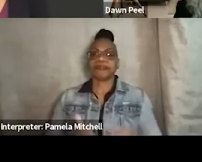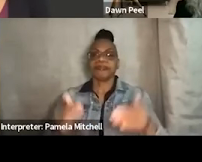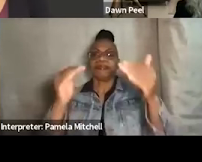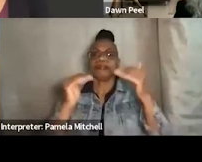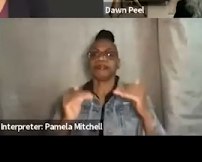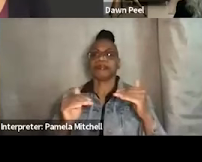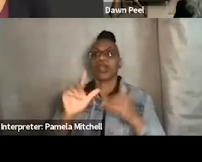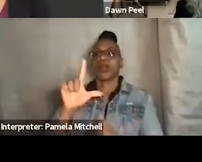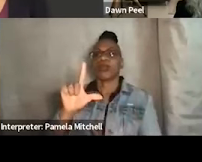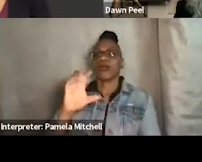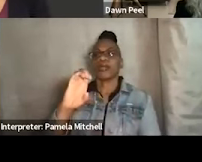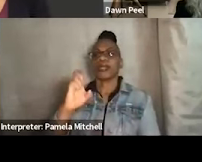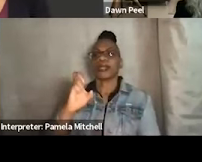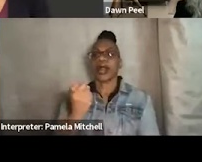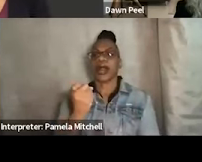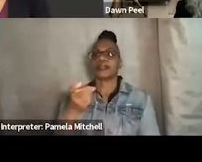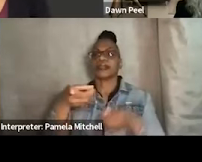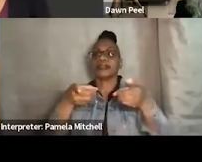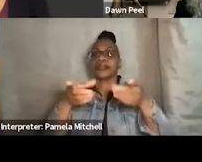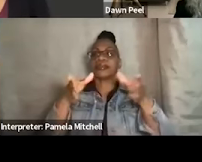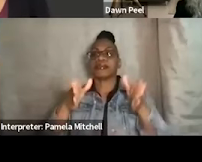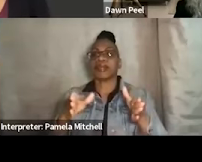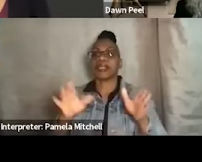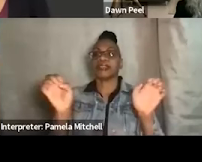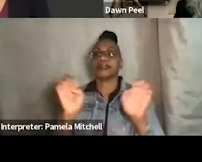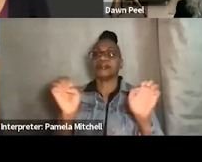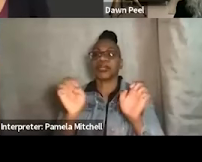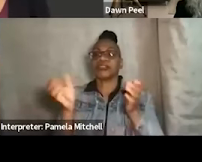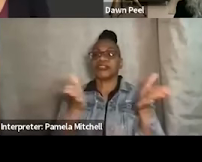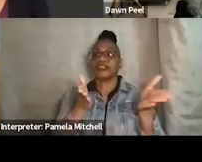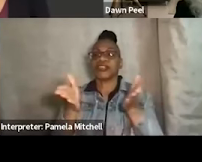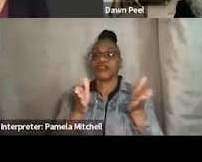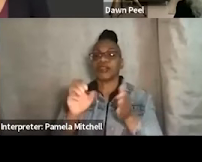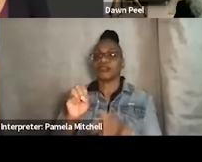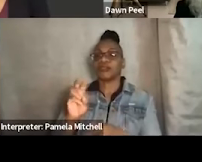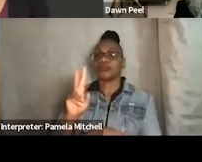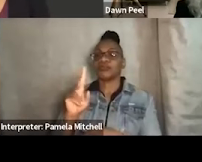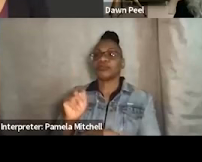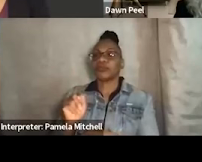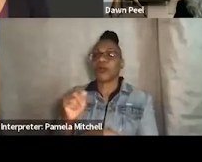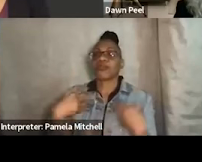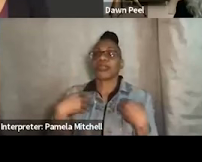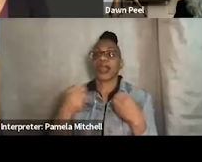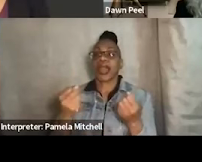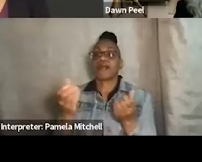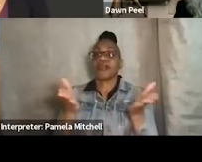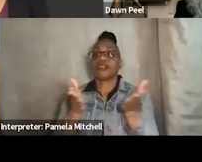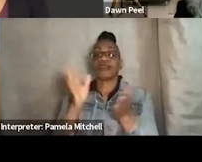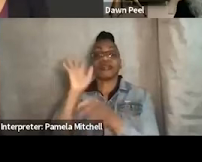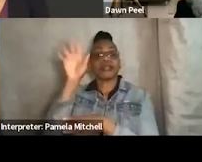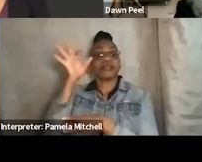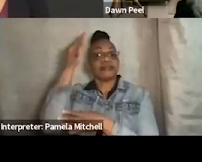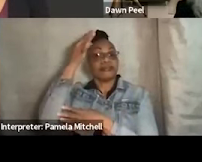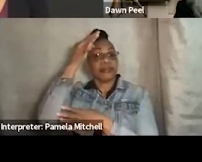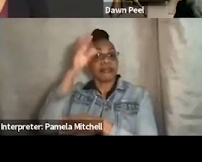Laurie Cox is Director of Crisis Services at Swope Health Services, which is a federally-qualified health center,